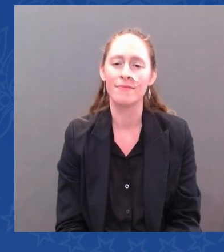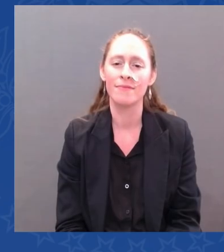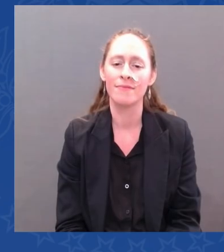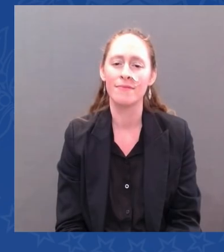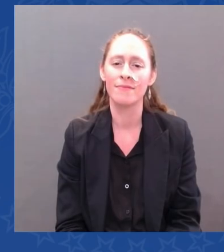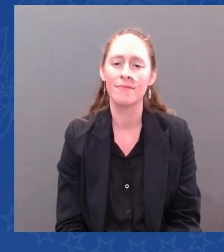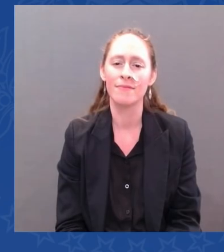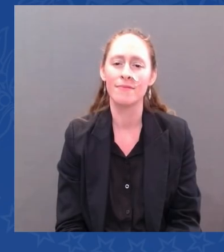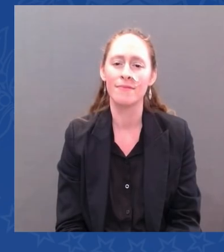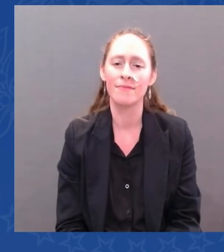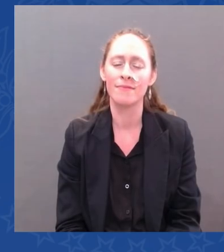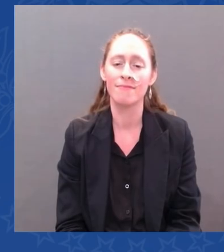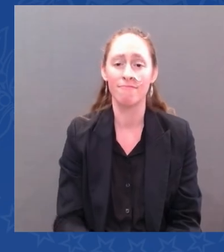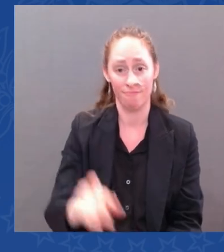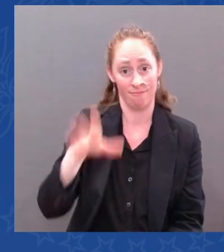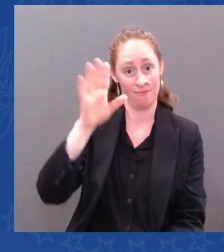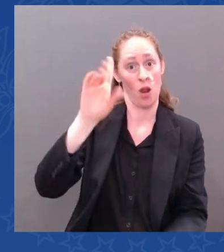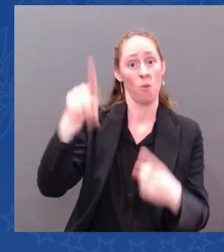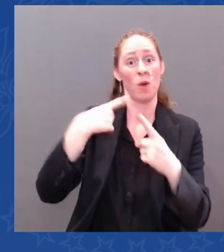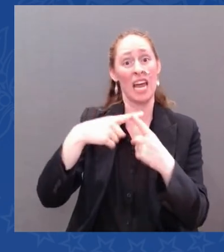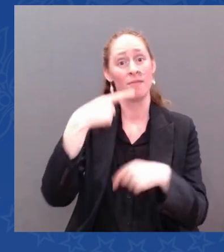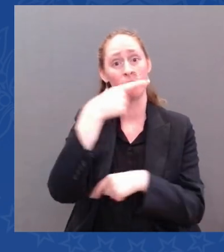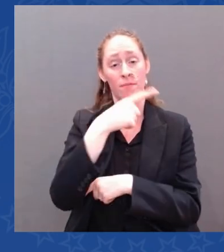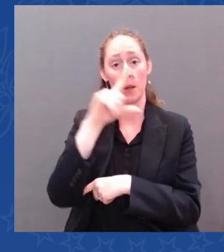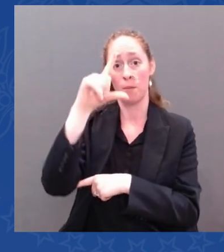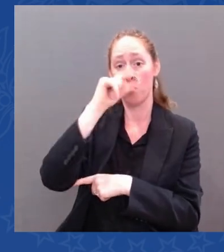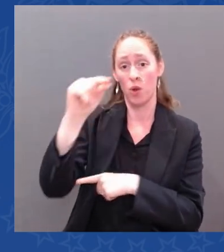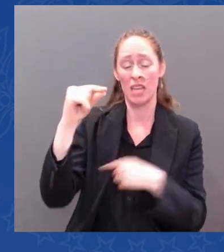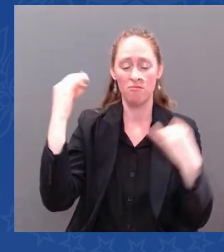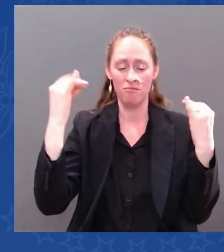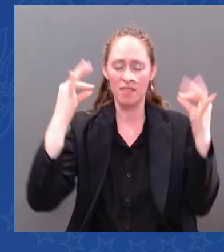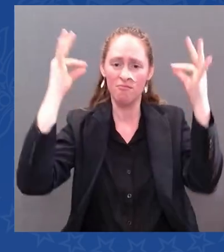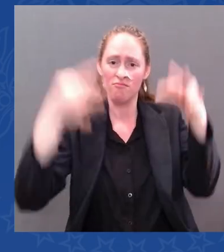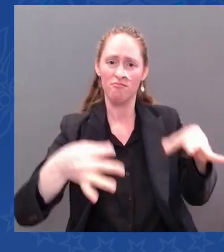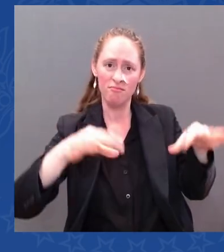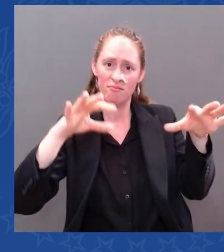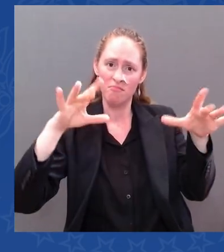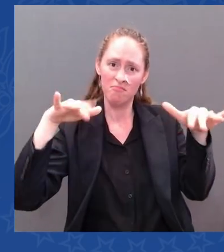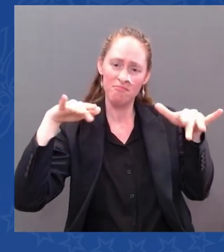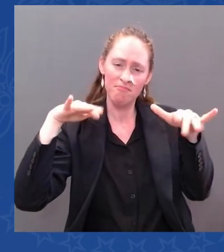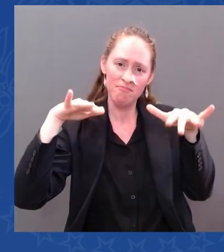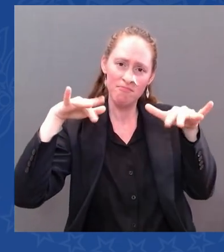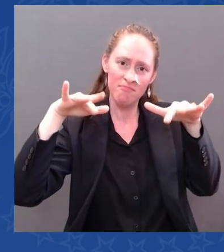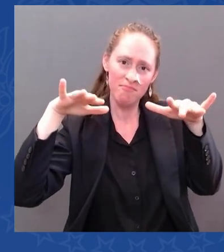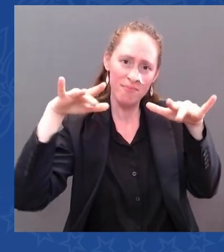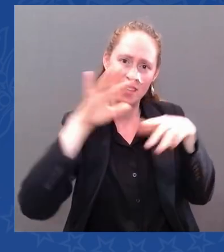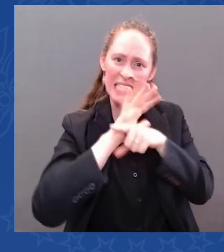along the Ukrainian border, I called for an emergency meeting of NATO in Europe